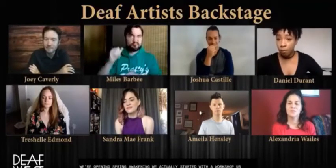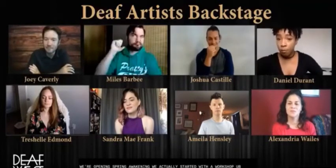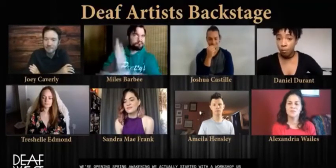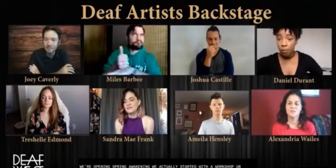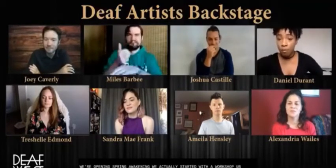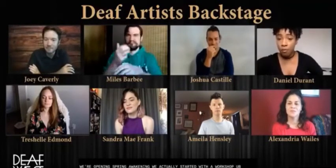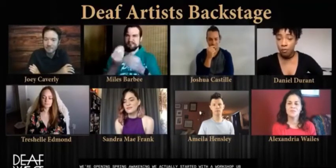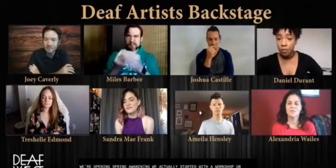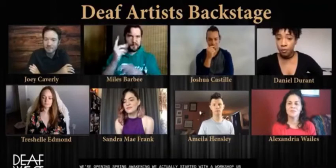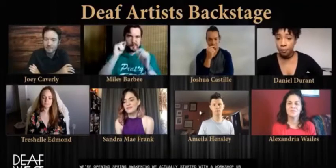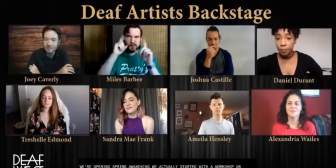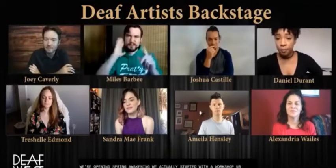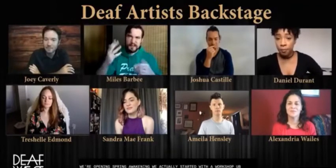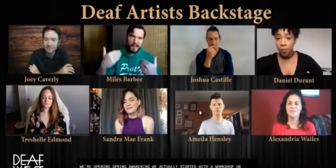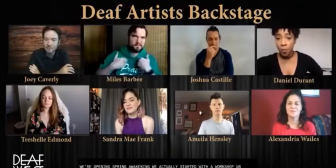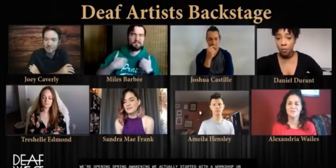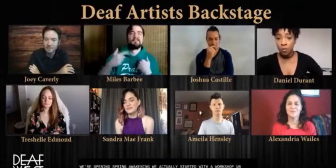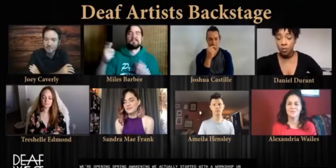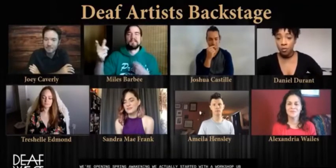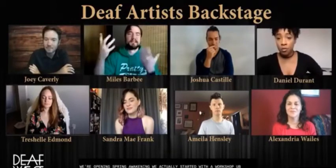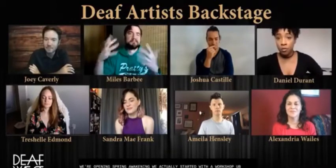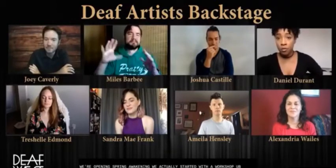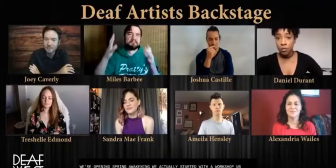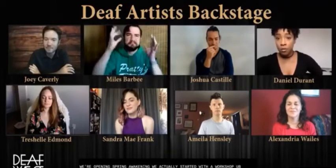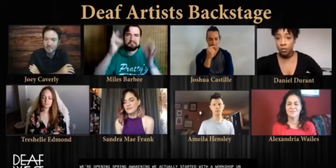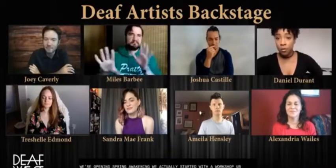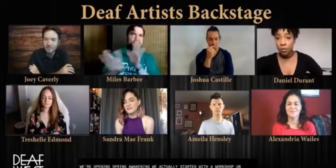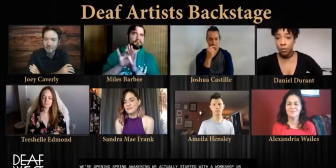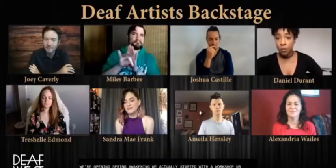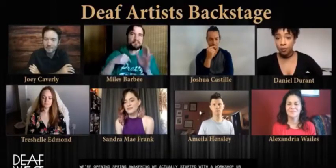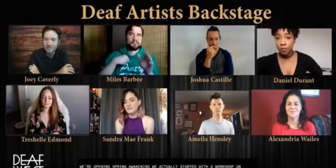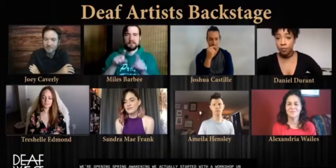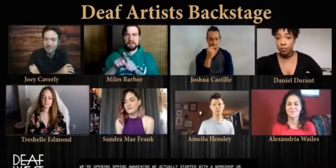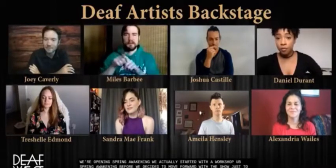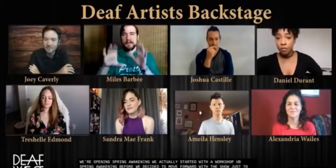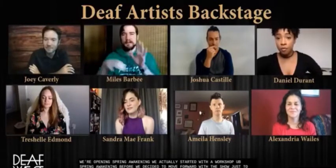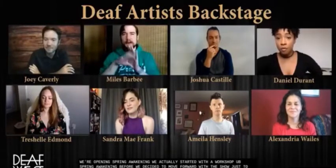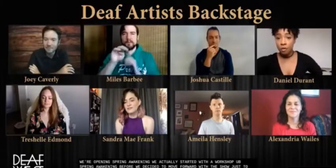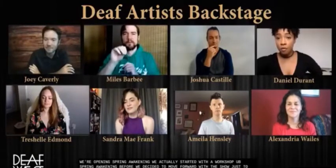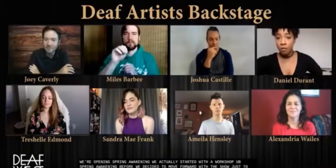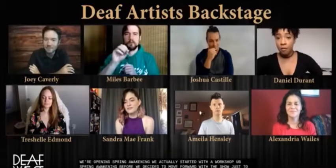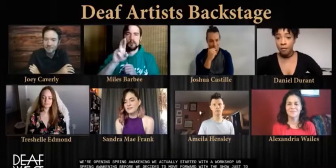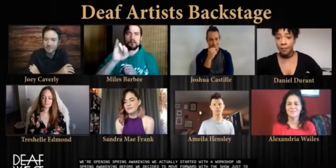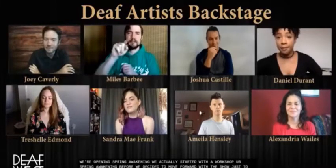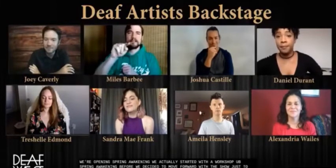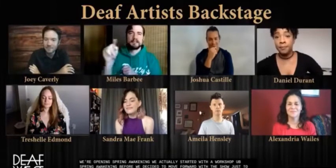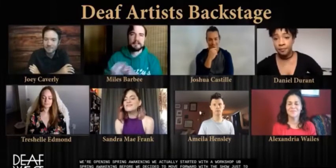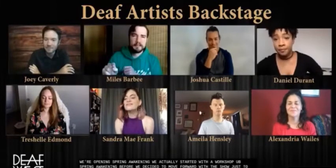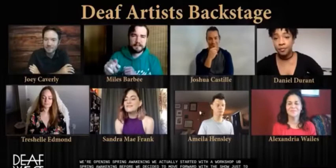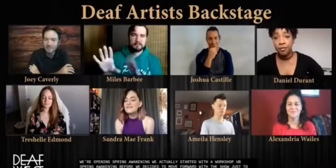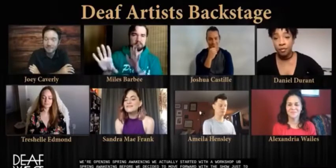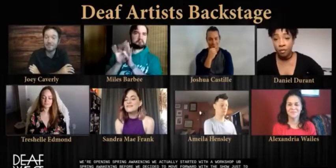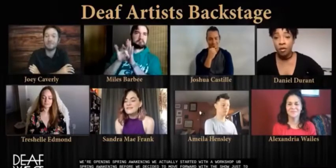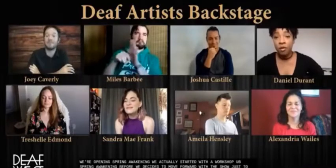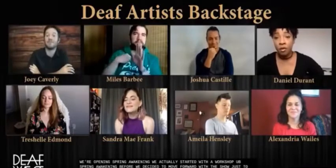And once we felt like we were ready to go ahead and move forward with the production. I was cast as Moritz.